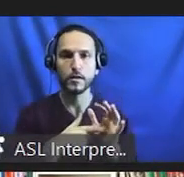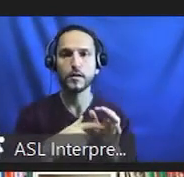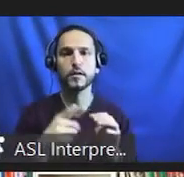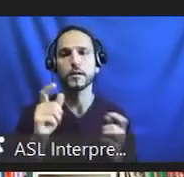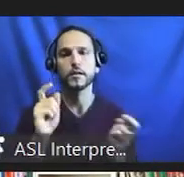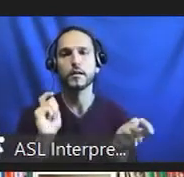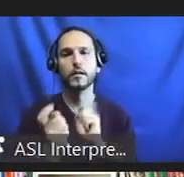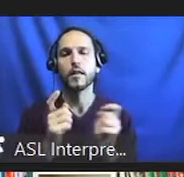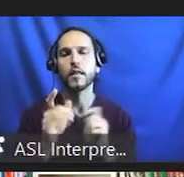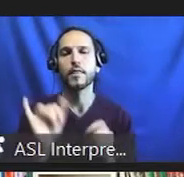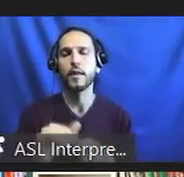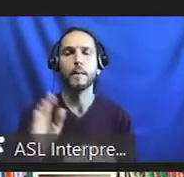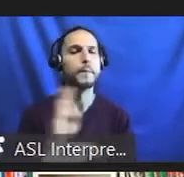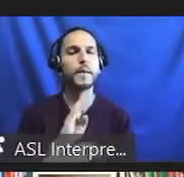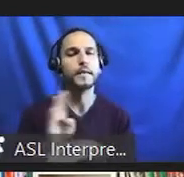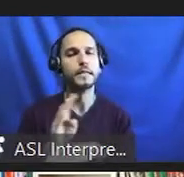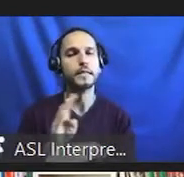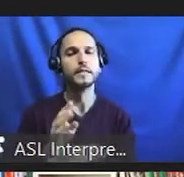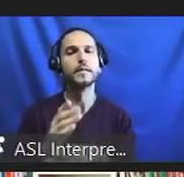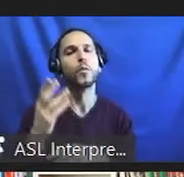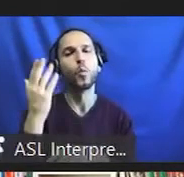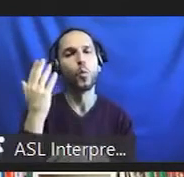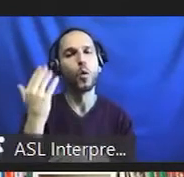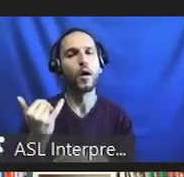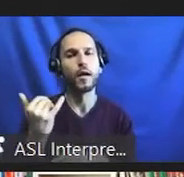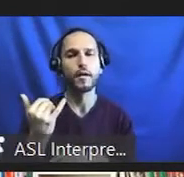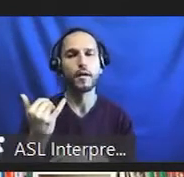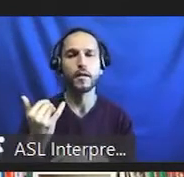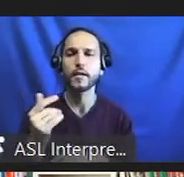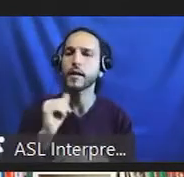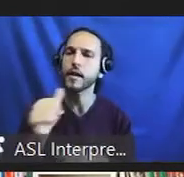its business because it didn't ordinarily